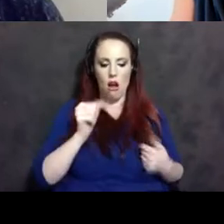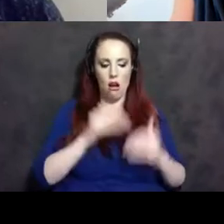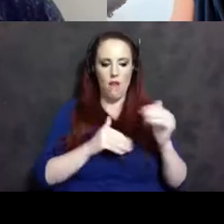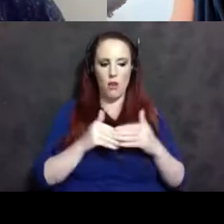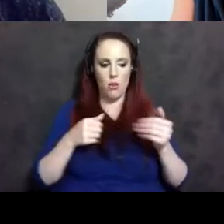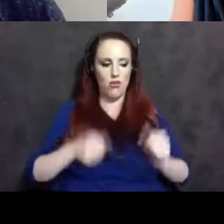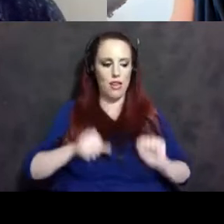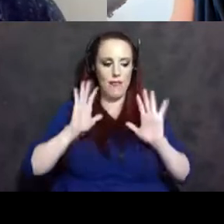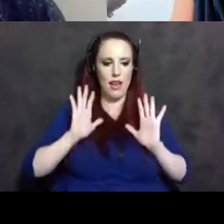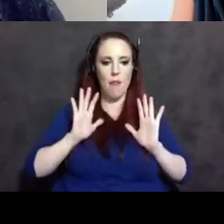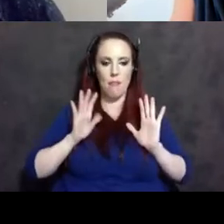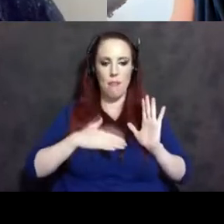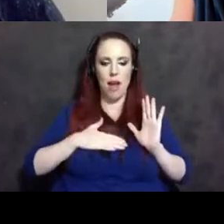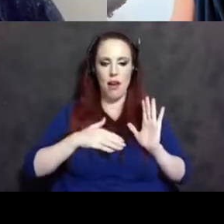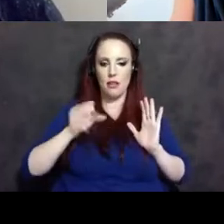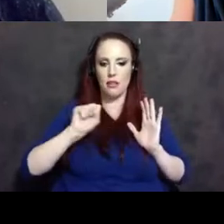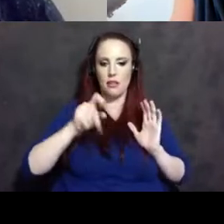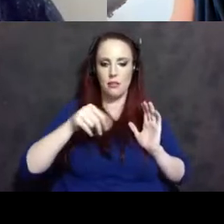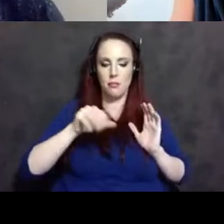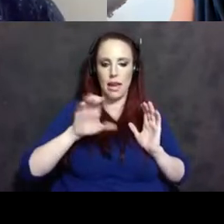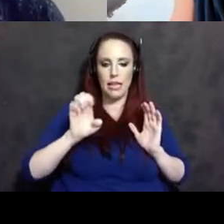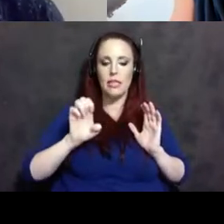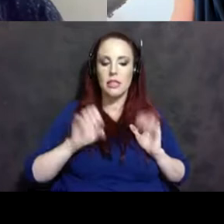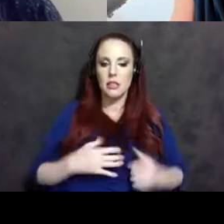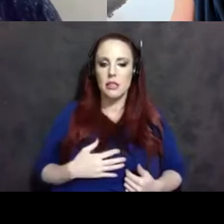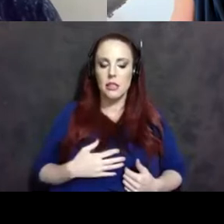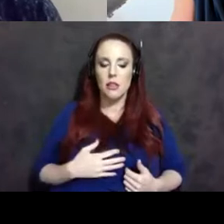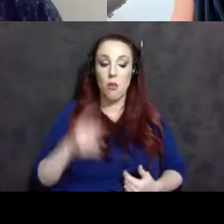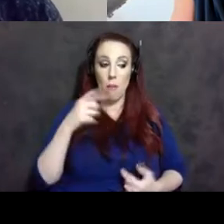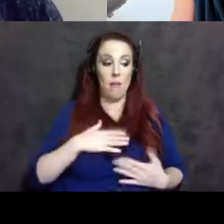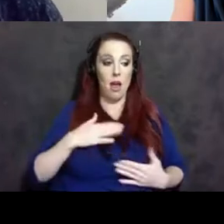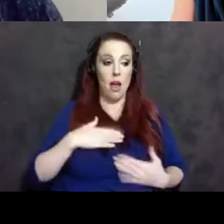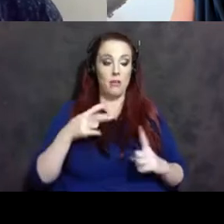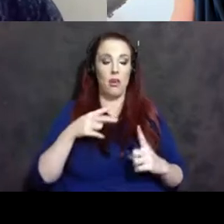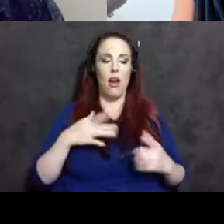And for me, I can share how grateful and I feel like, in my body, my sensation to have